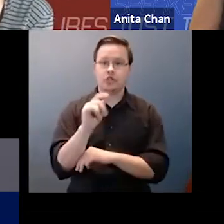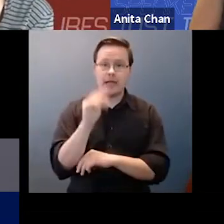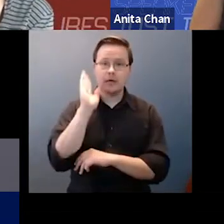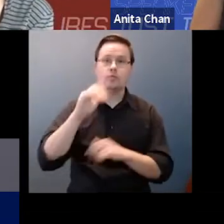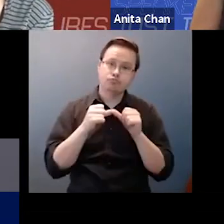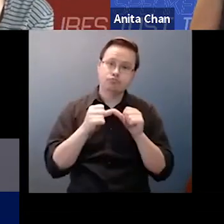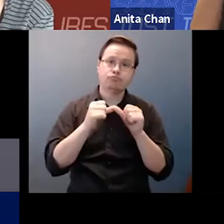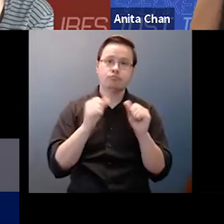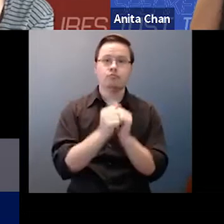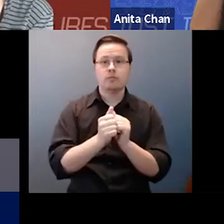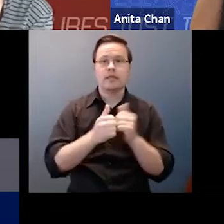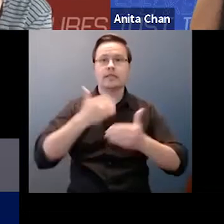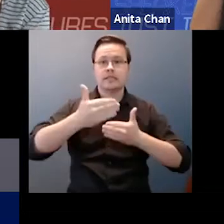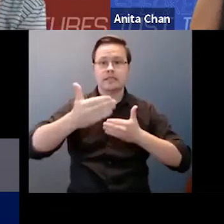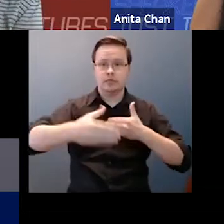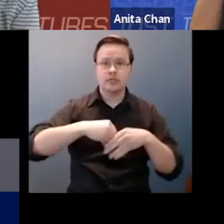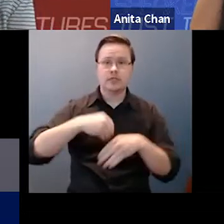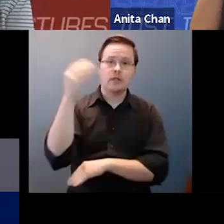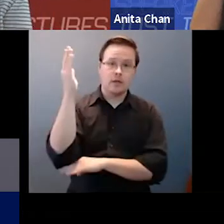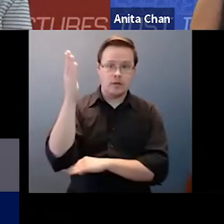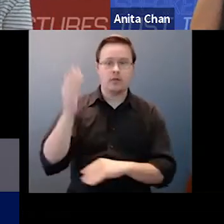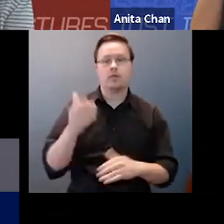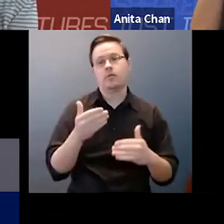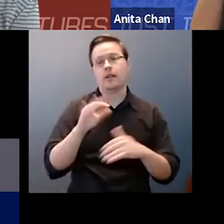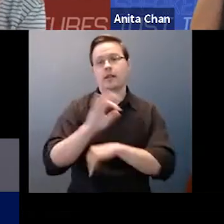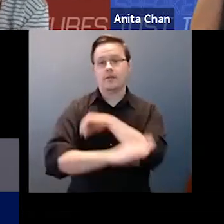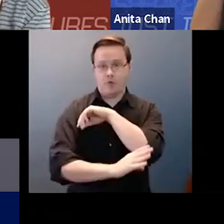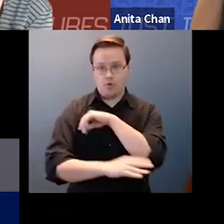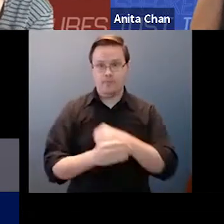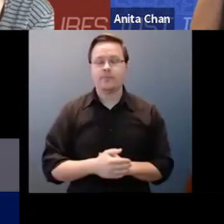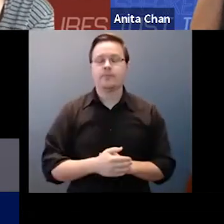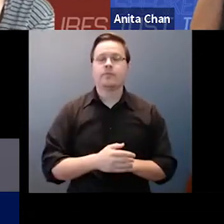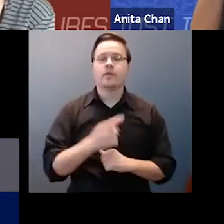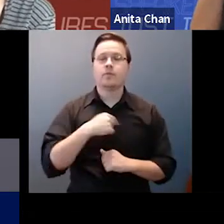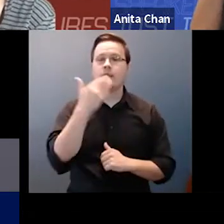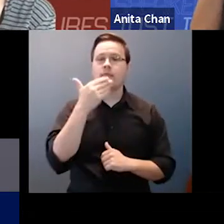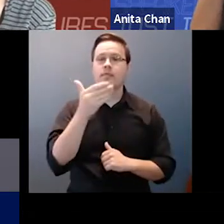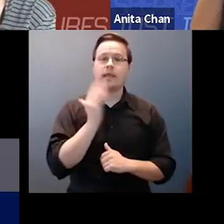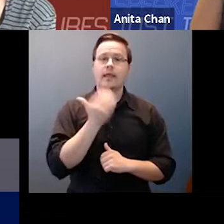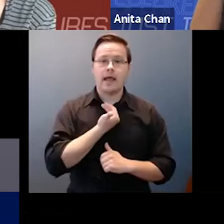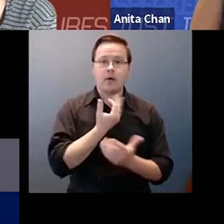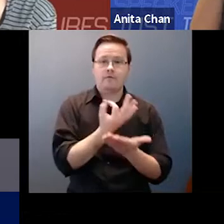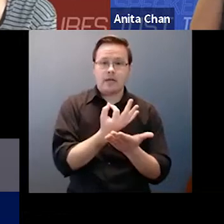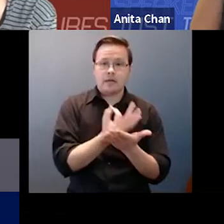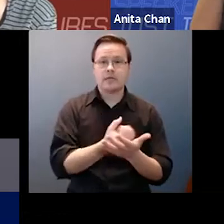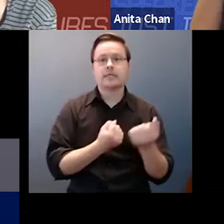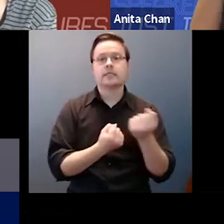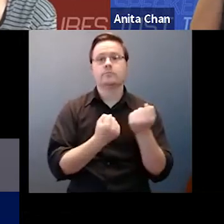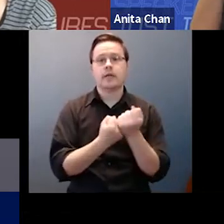We would like to thank our funders and sponsors, the computer science department, the School of Information Sciences,